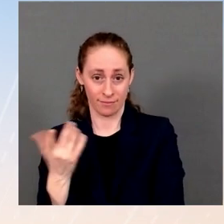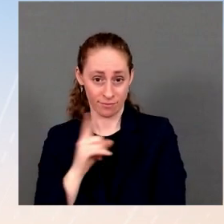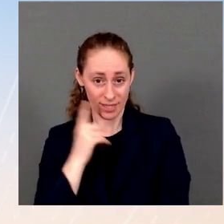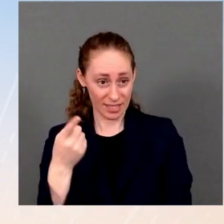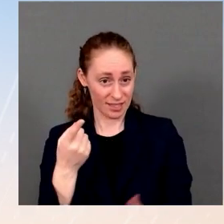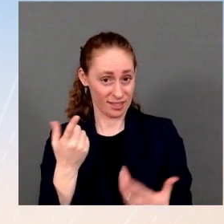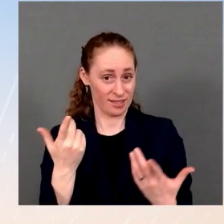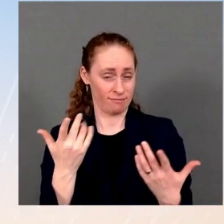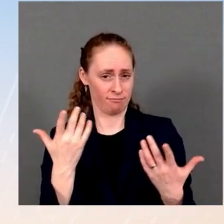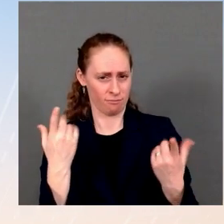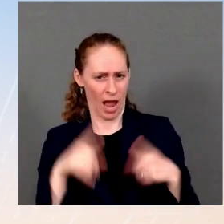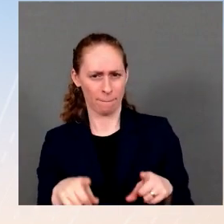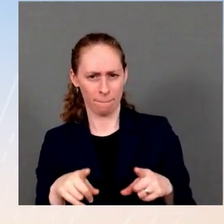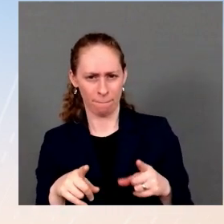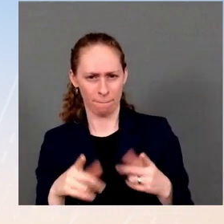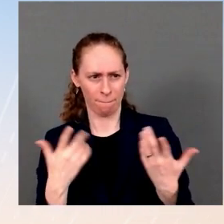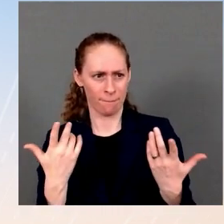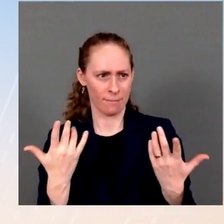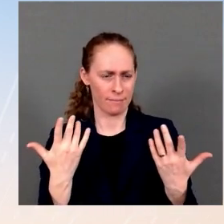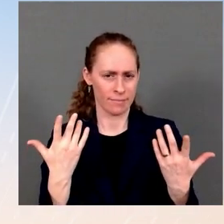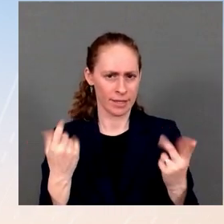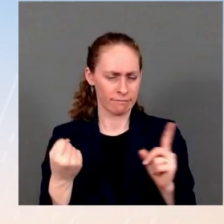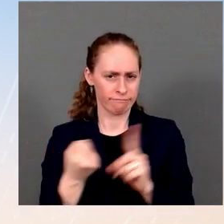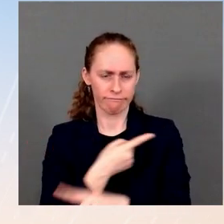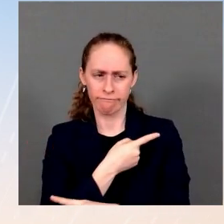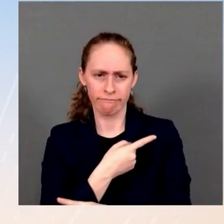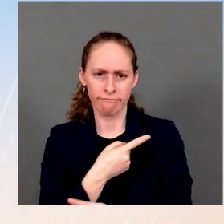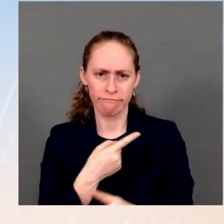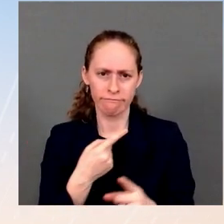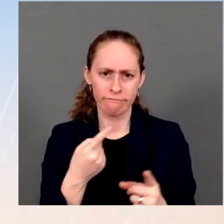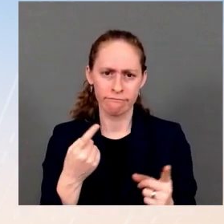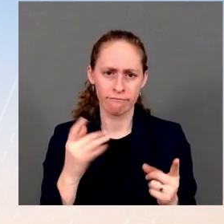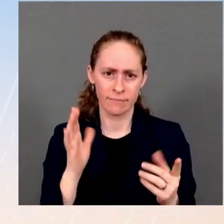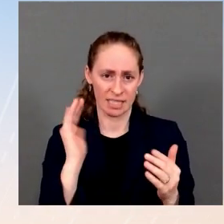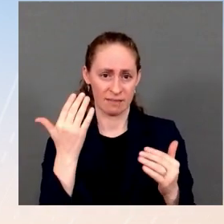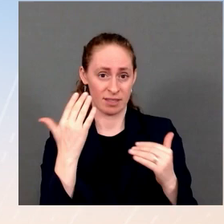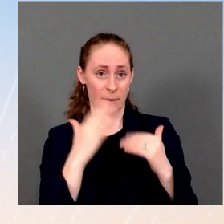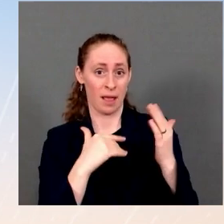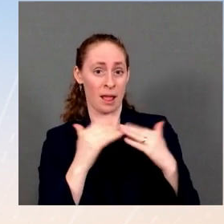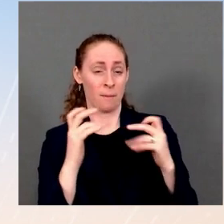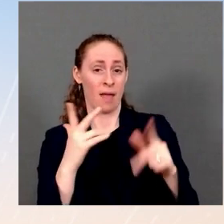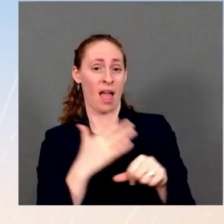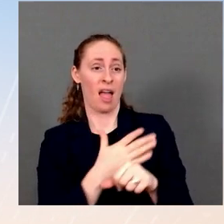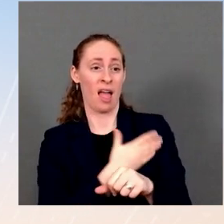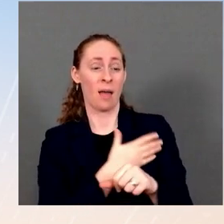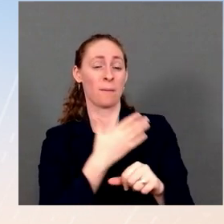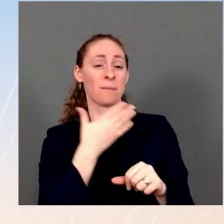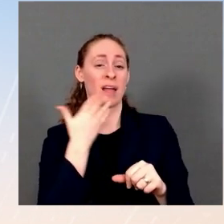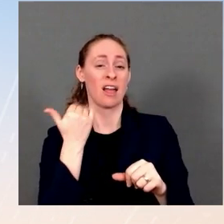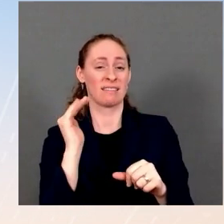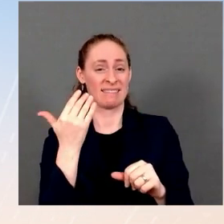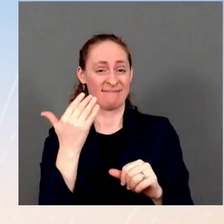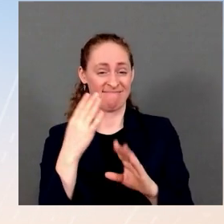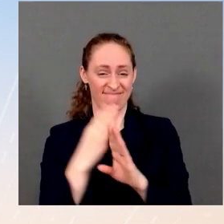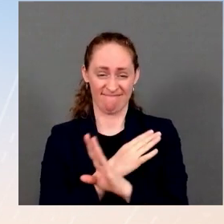We have a policy of not talking about private conversations, and even Manchin said that himself -- you know, person-to-person conversations